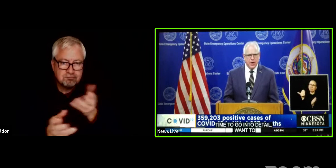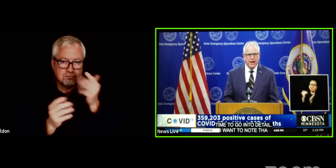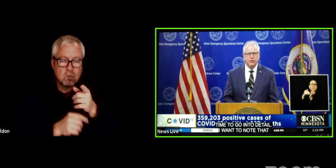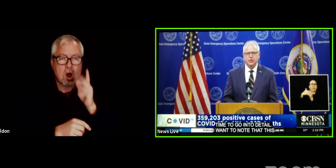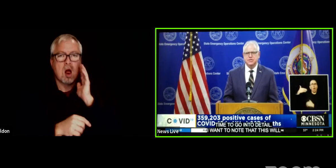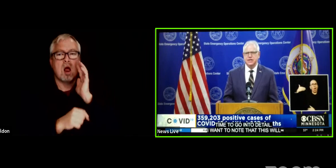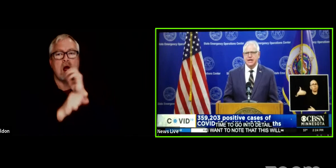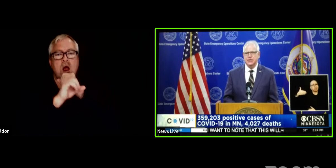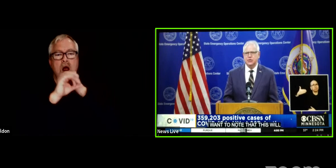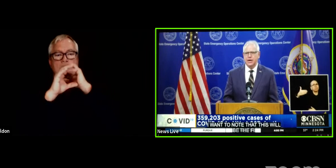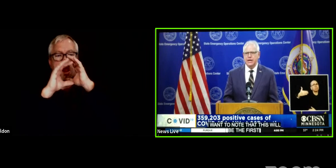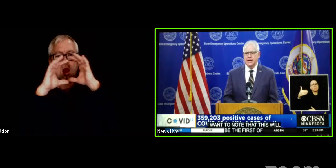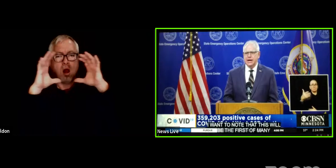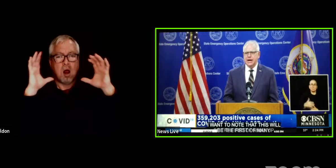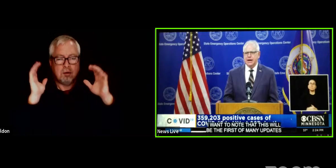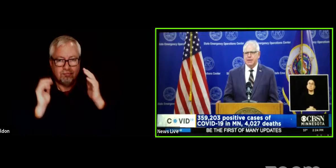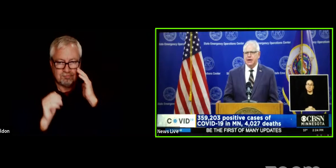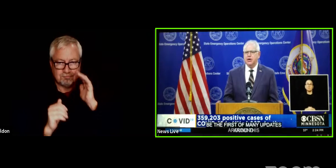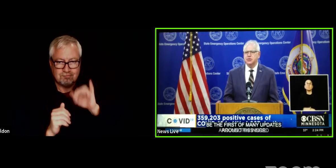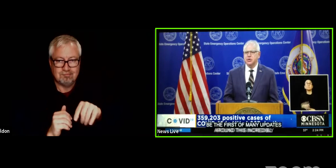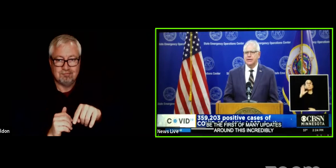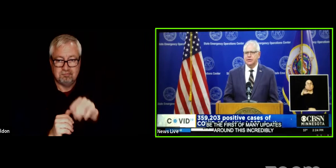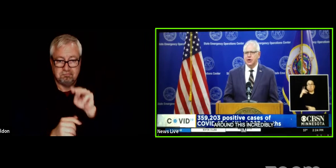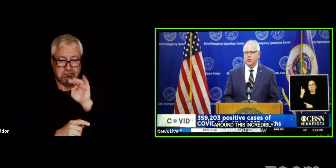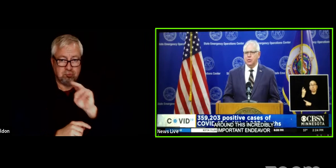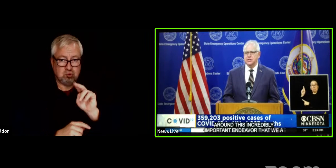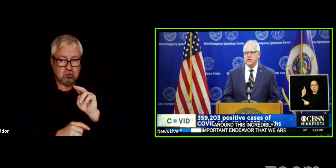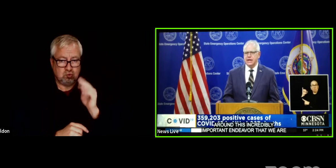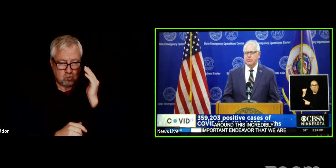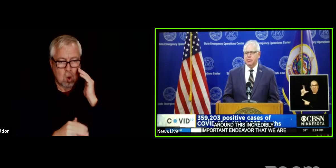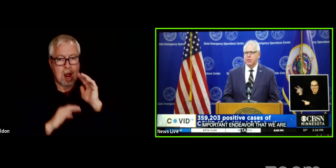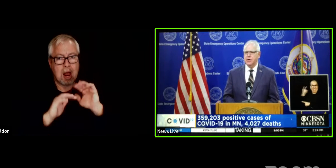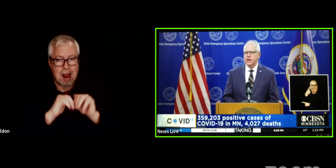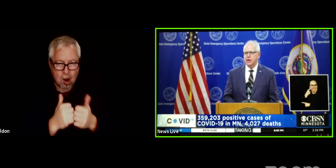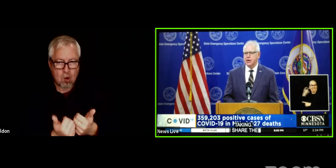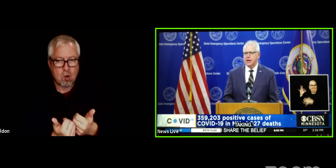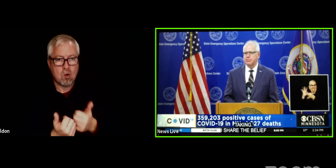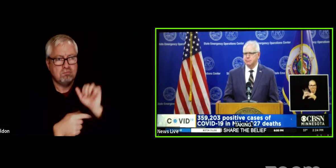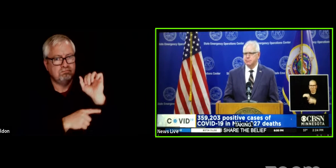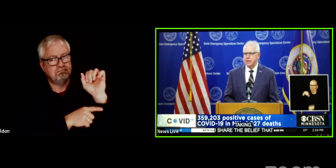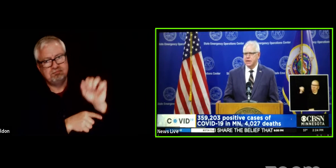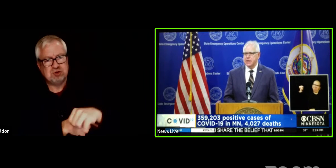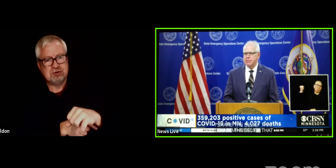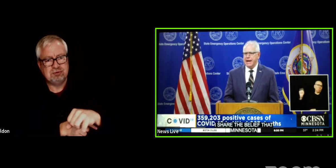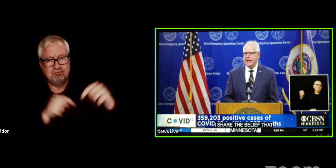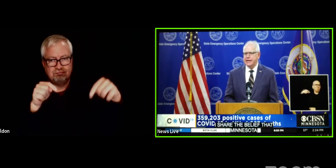HOW TO DO THIS AND CAN DO THERE. I WOULD ALSO LIKE TO KNOW, ONCE AGAIN, WHEN WE WERE HERE BACK IN